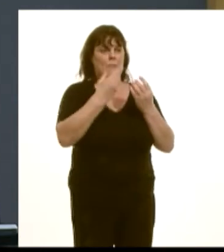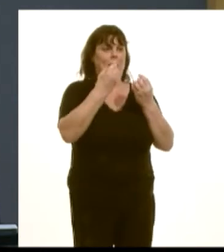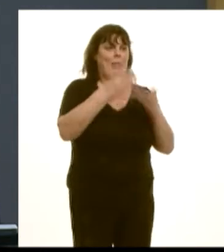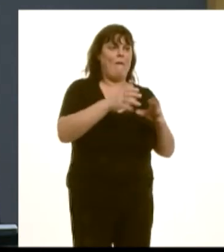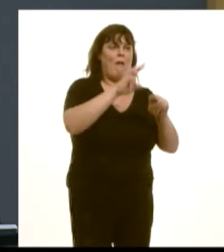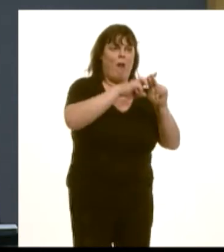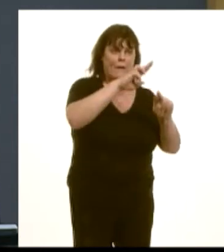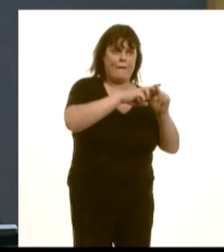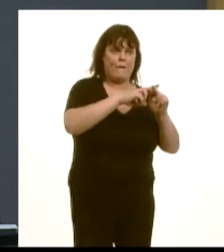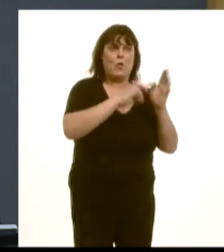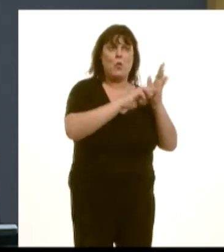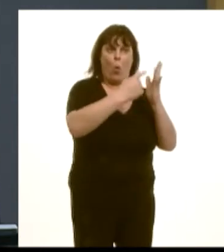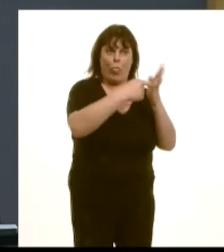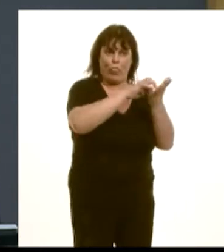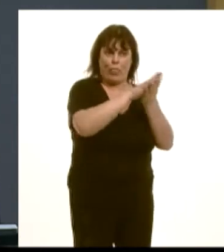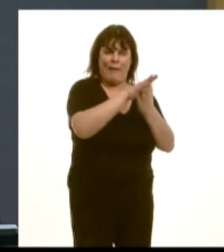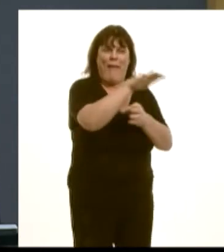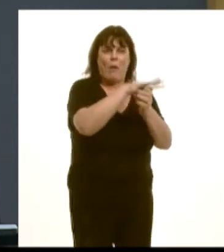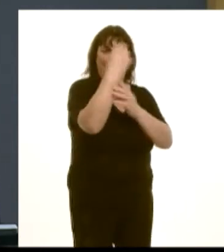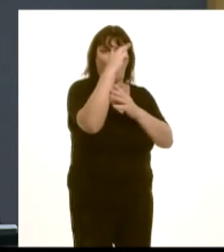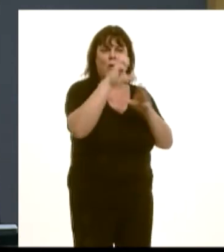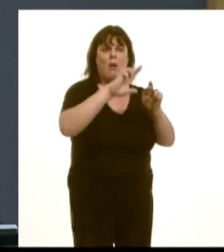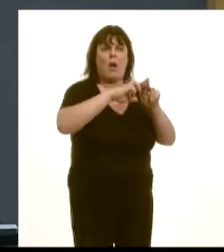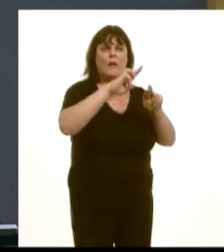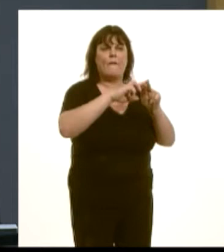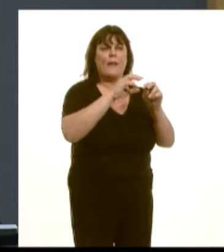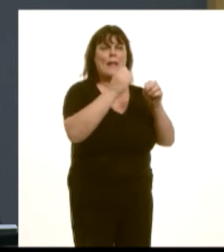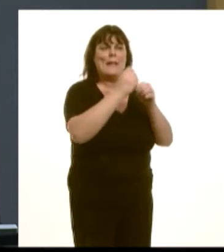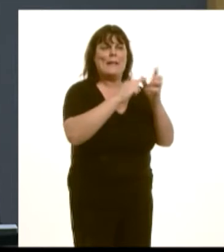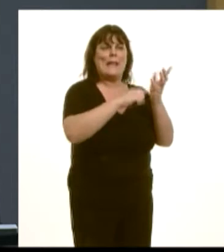happened a few years ago, but then was obliged to change its mind and has now taken a 10-year